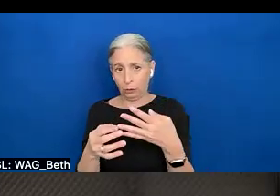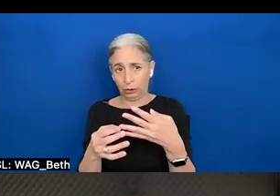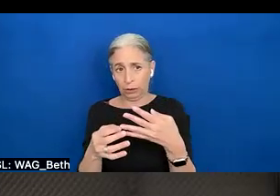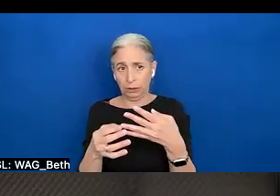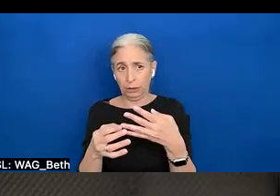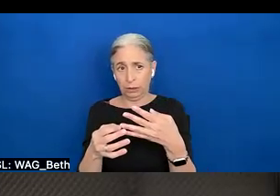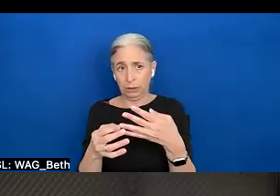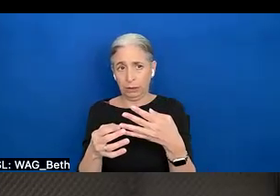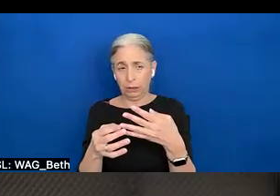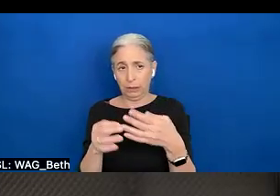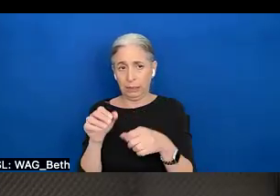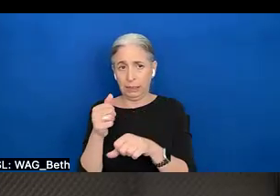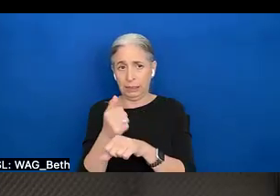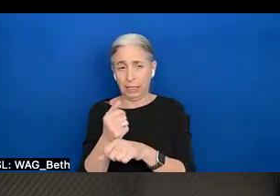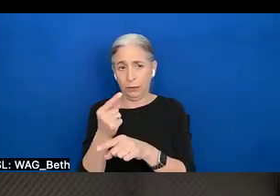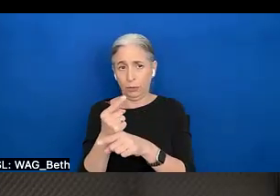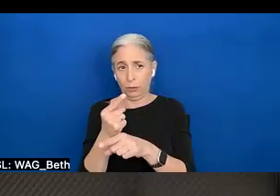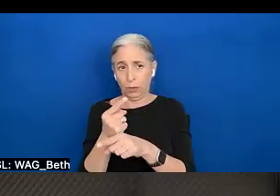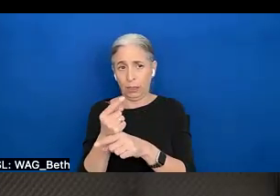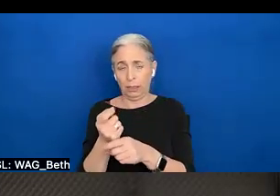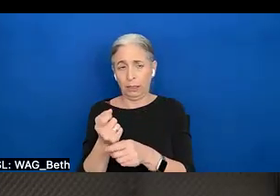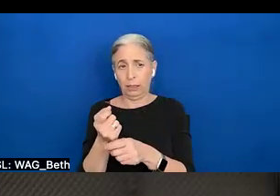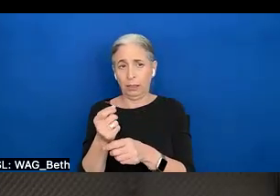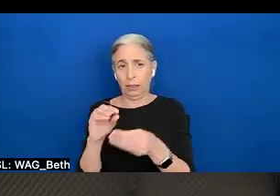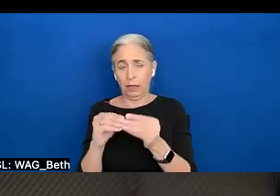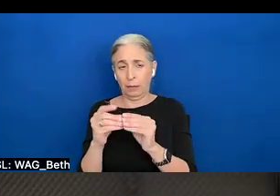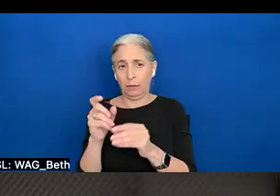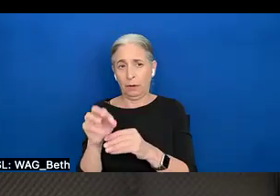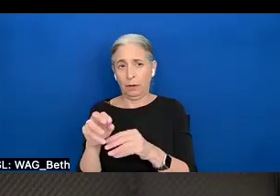In the options you set the correct amount -- correct